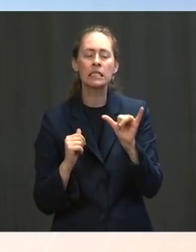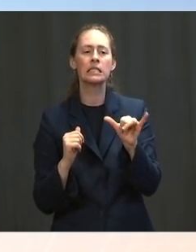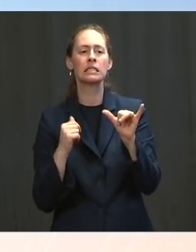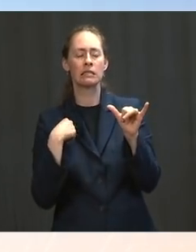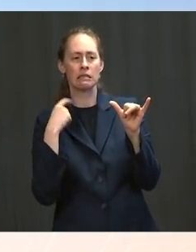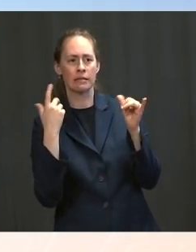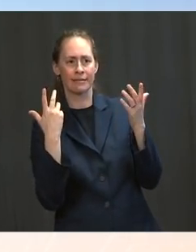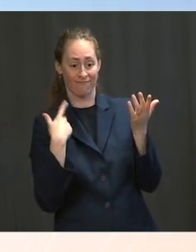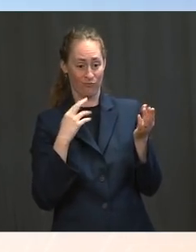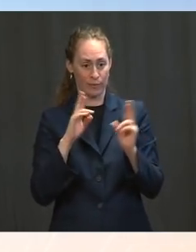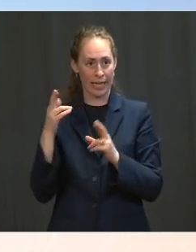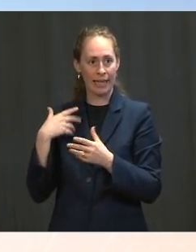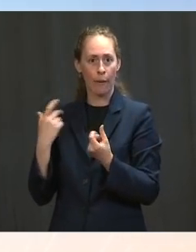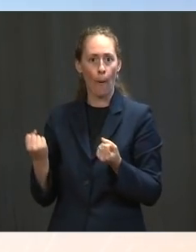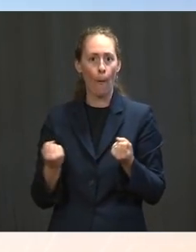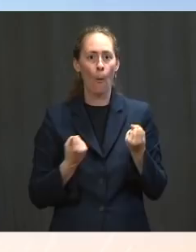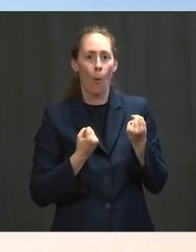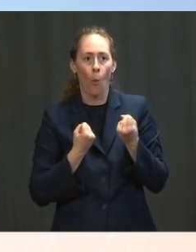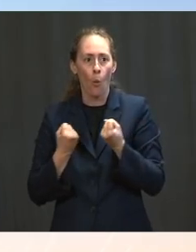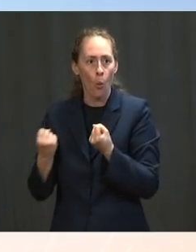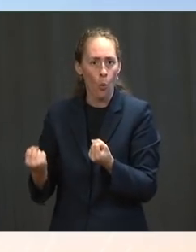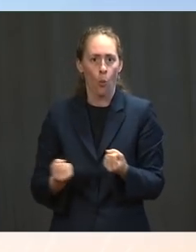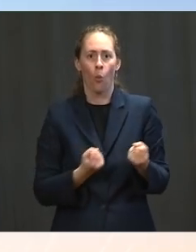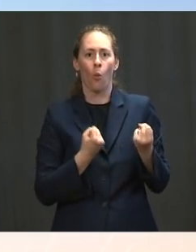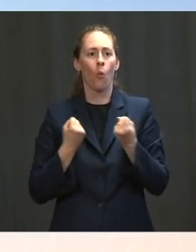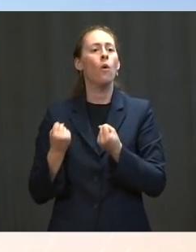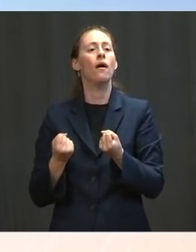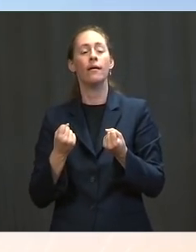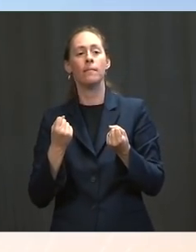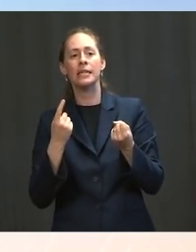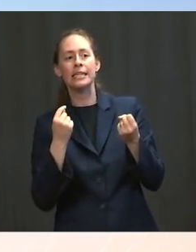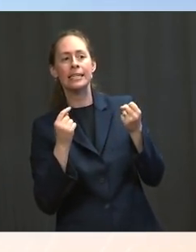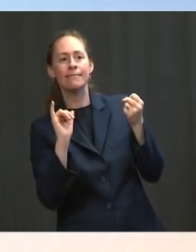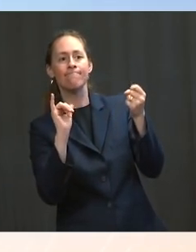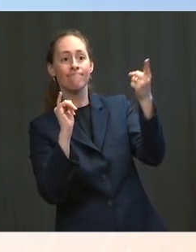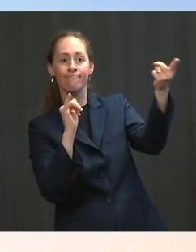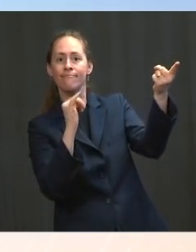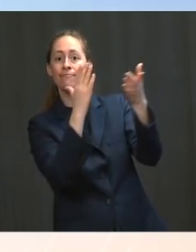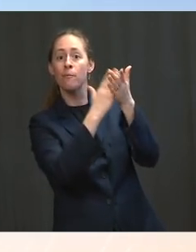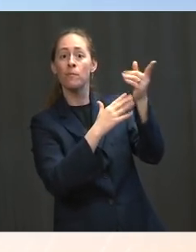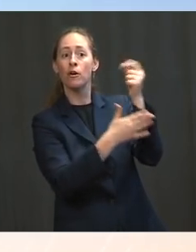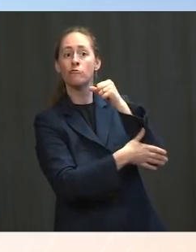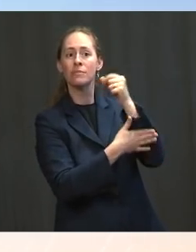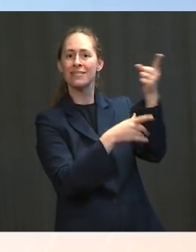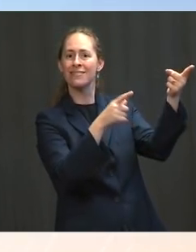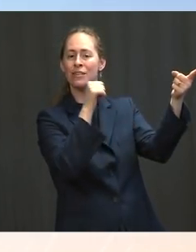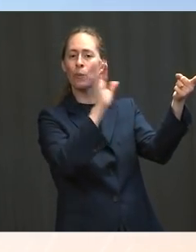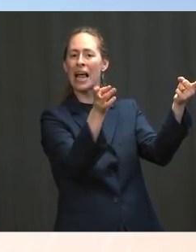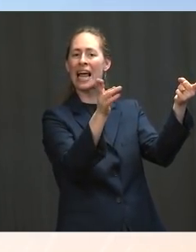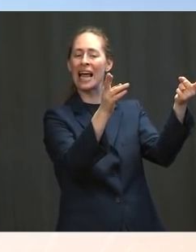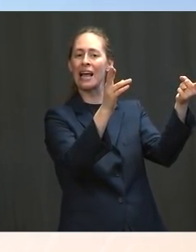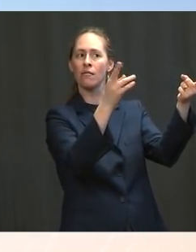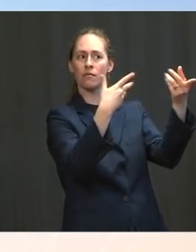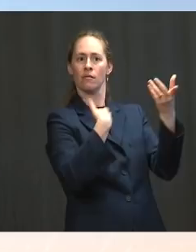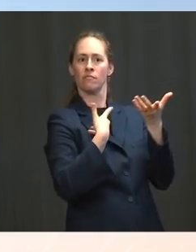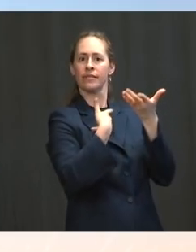as we committed to, that part of it is countries need to be ready to receive them on the ground. And there is no past precedent for this.